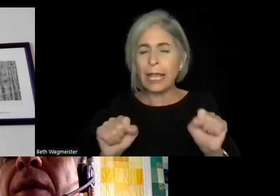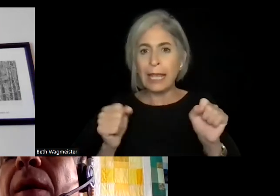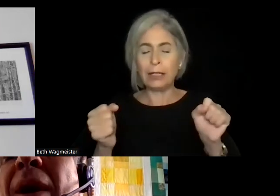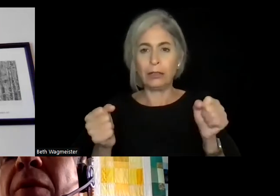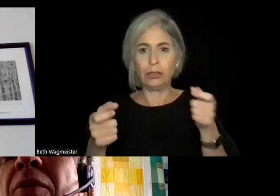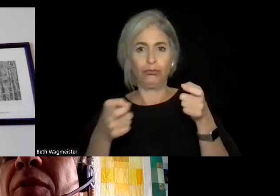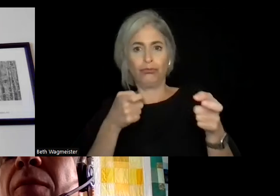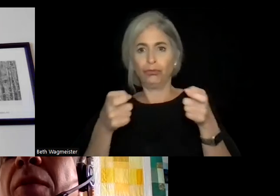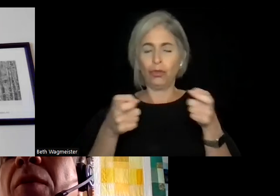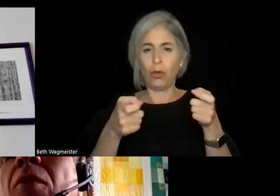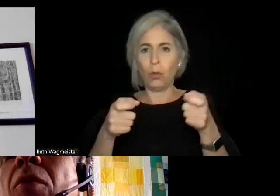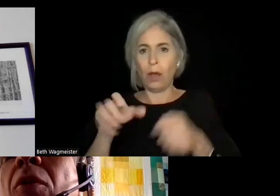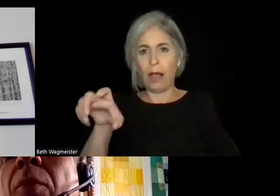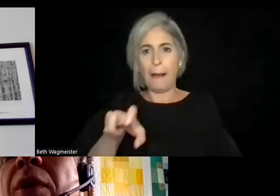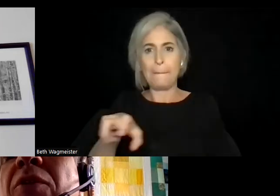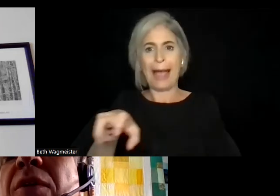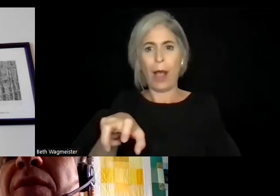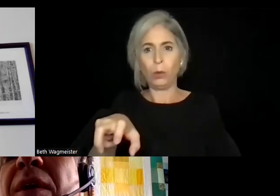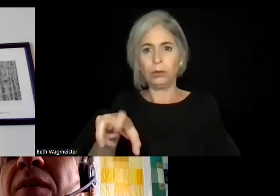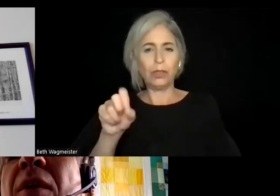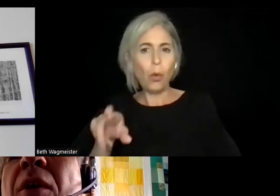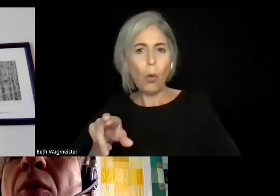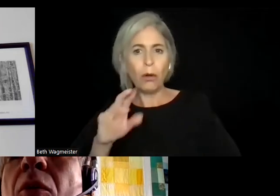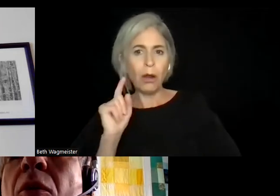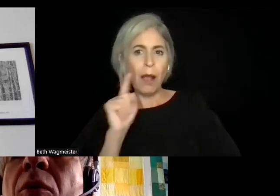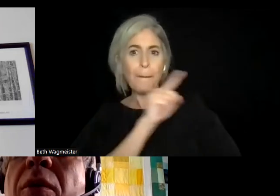invent a way of people